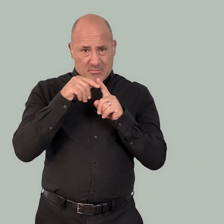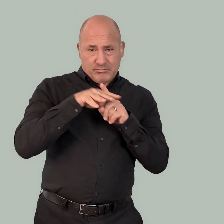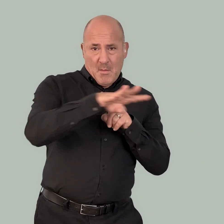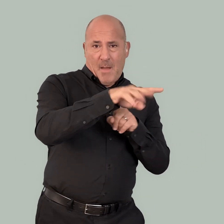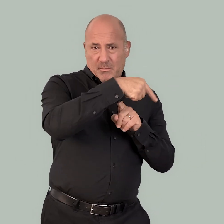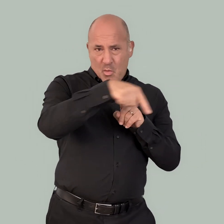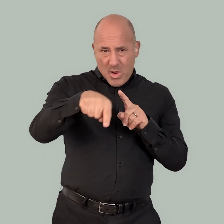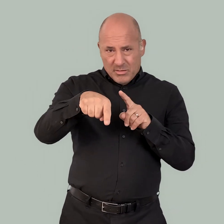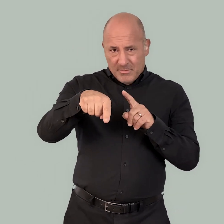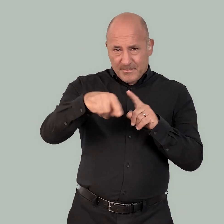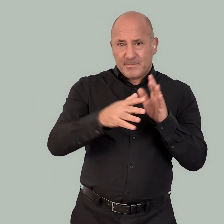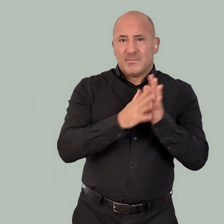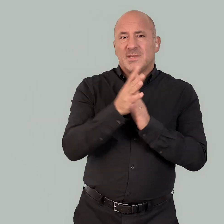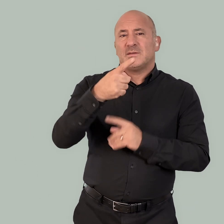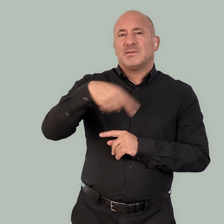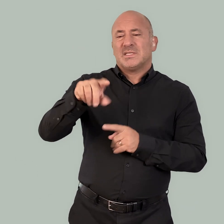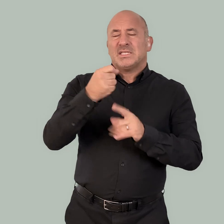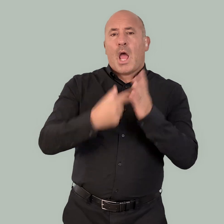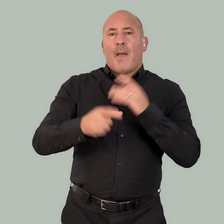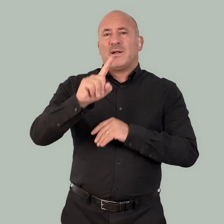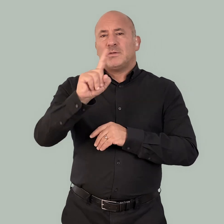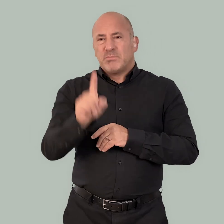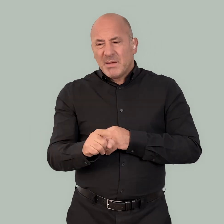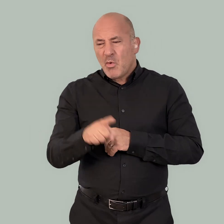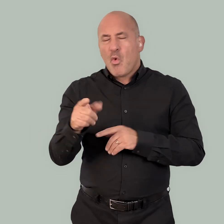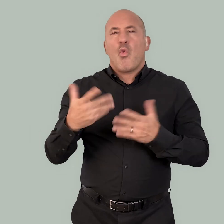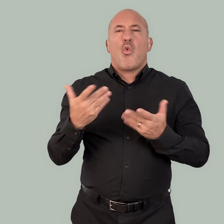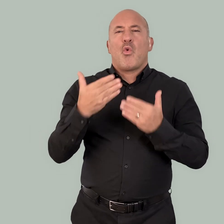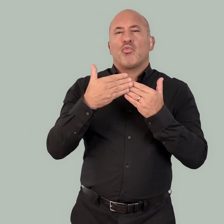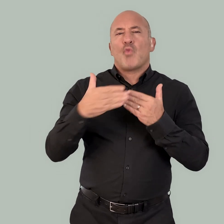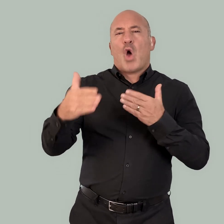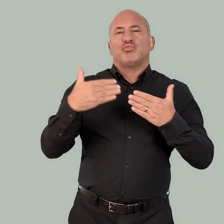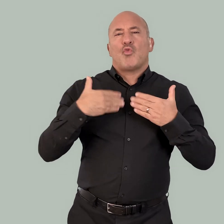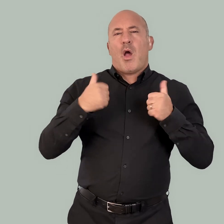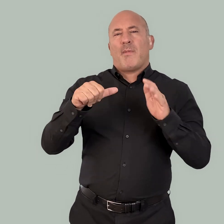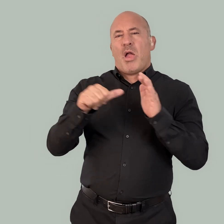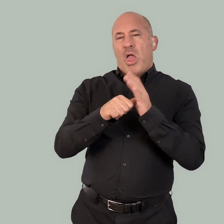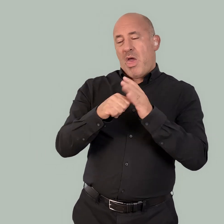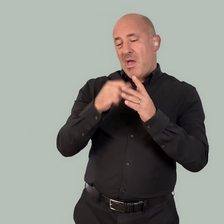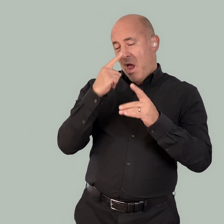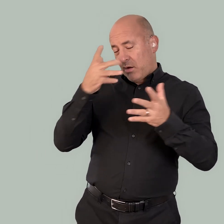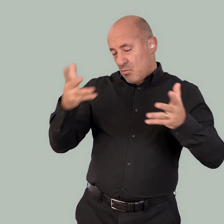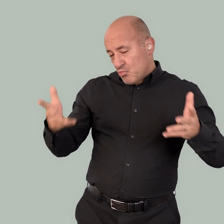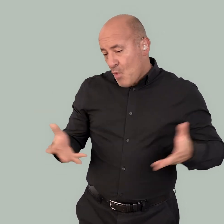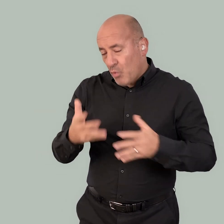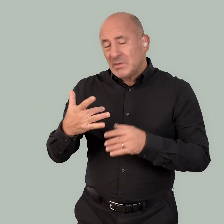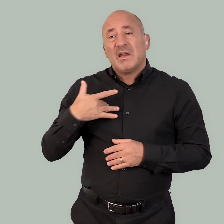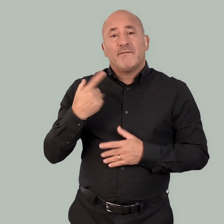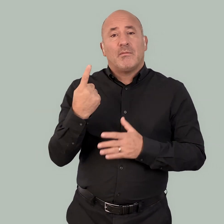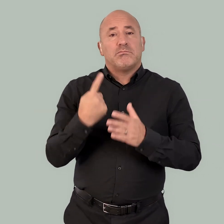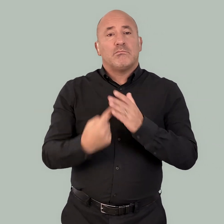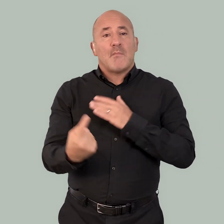and those with long-term conditions to live independently